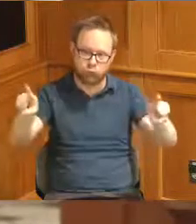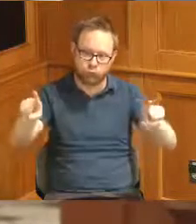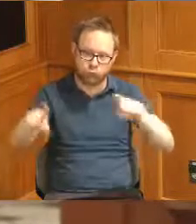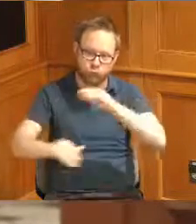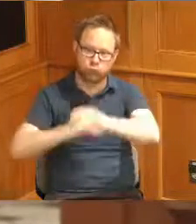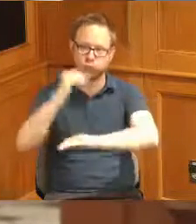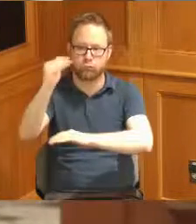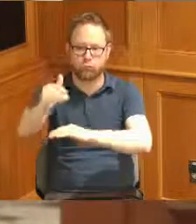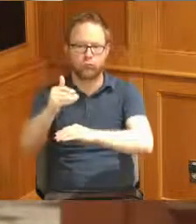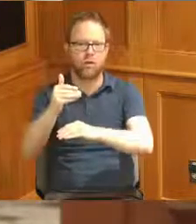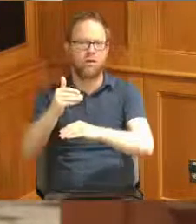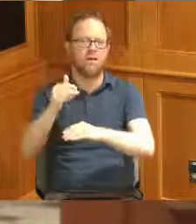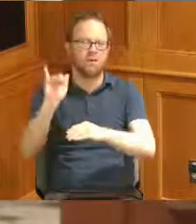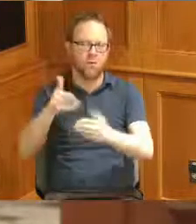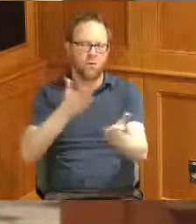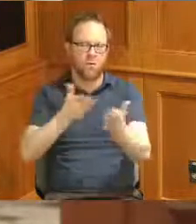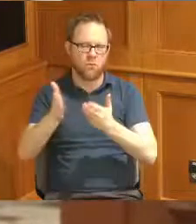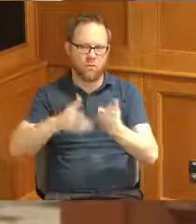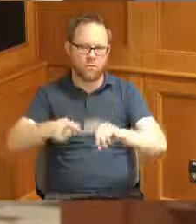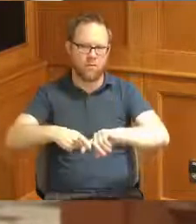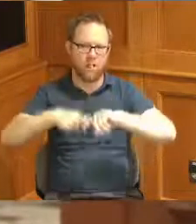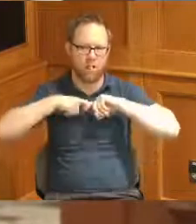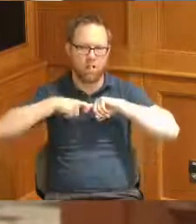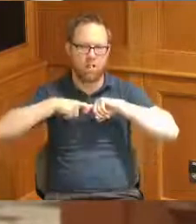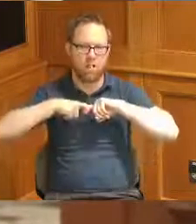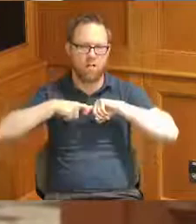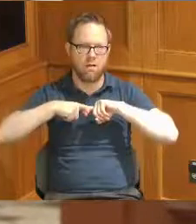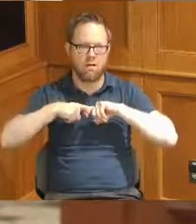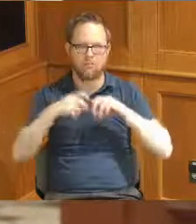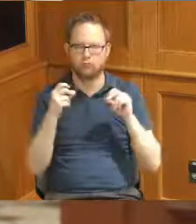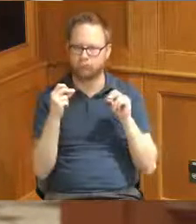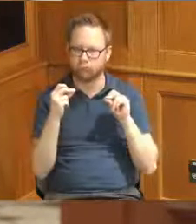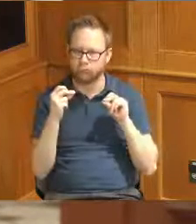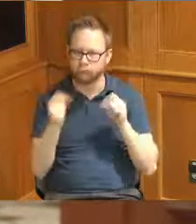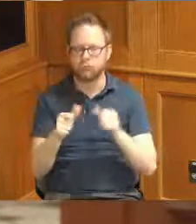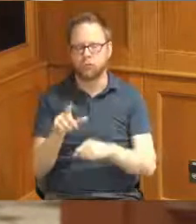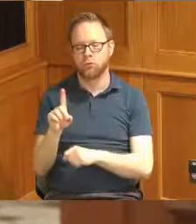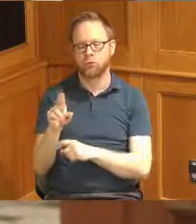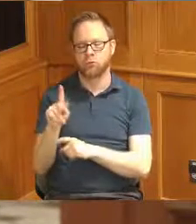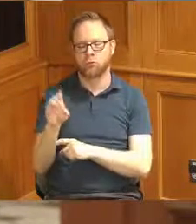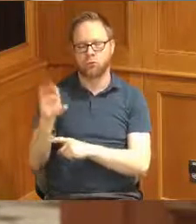a brief disruption and service very quickly we had Duke Representatives on site that confirmed